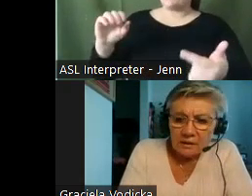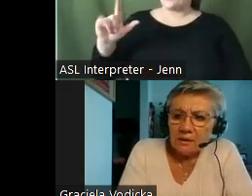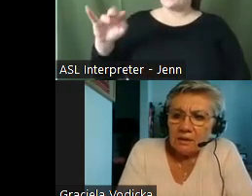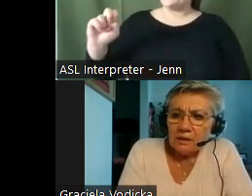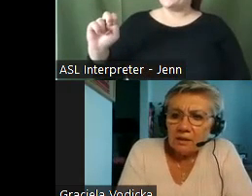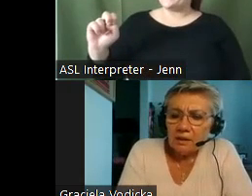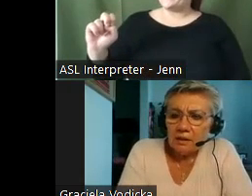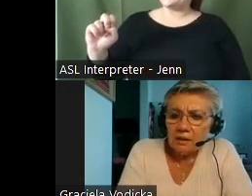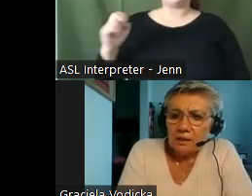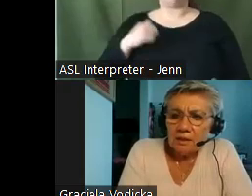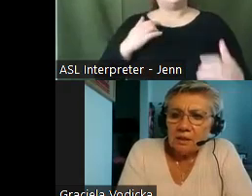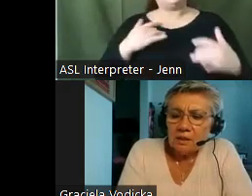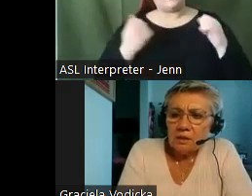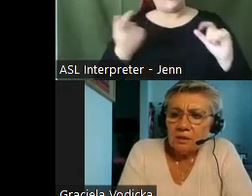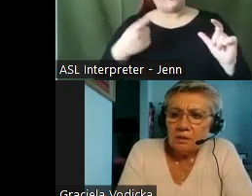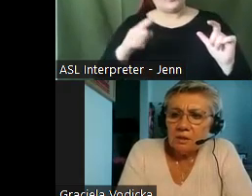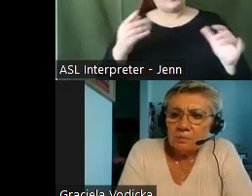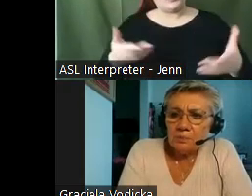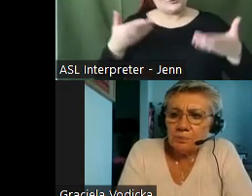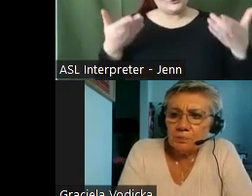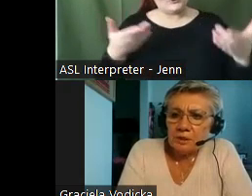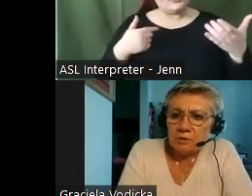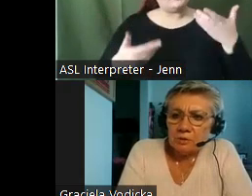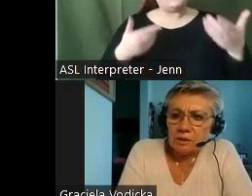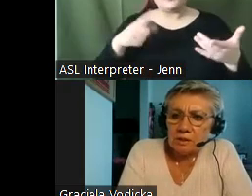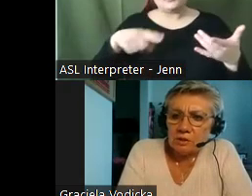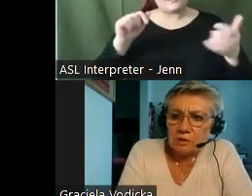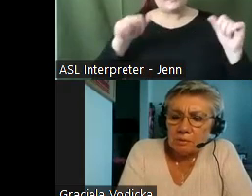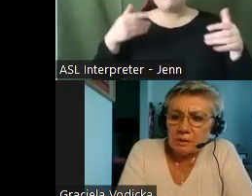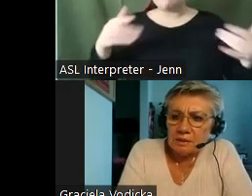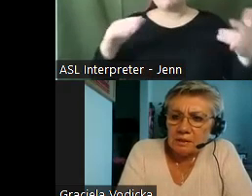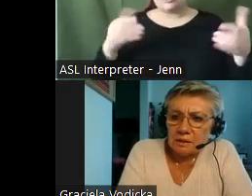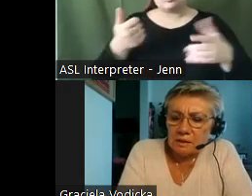can all introduce yourselves in the chat and I will make sure the chat is actually on.